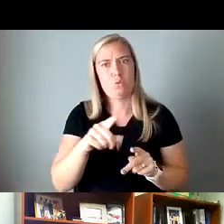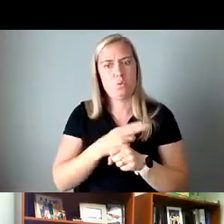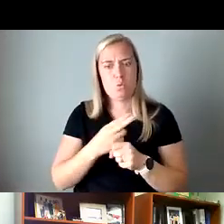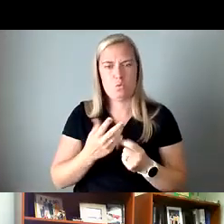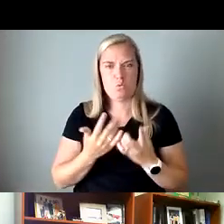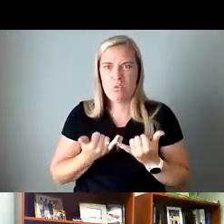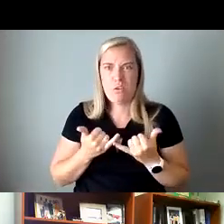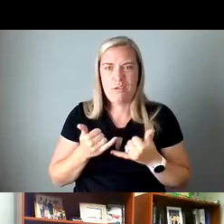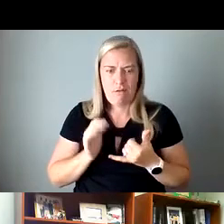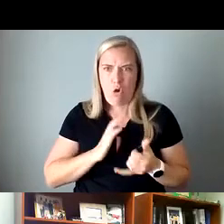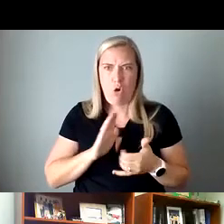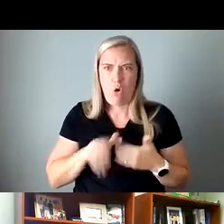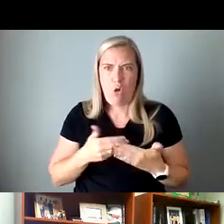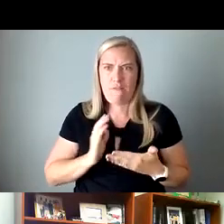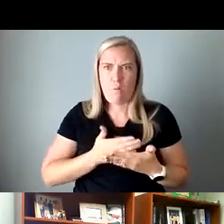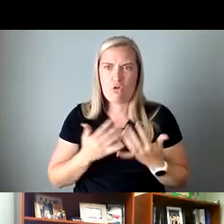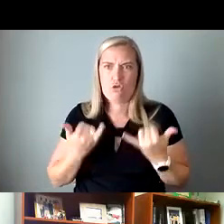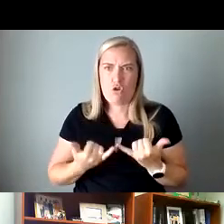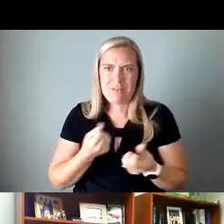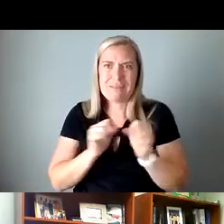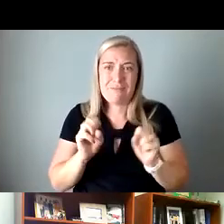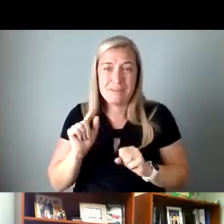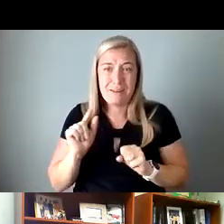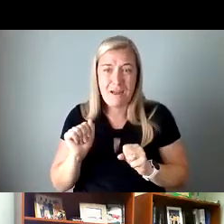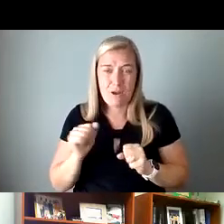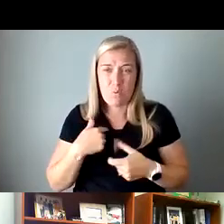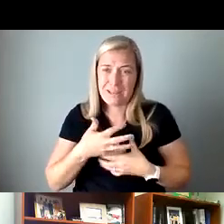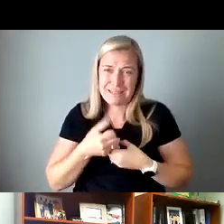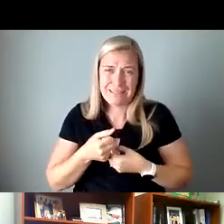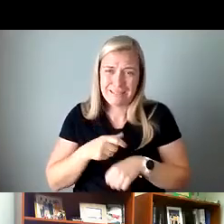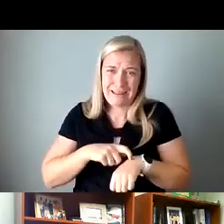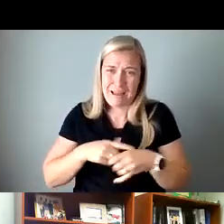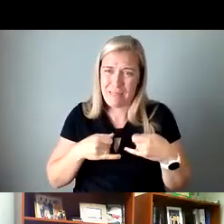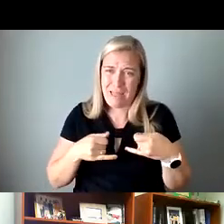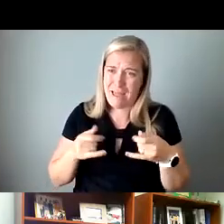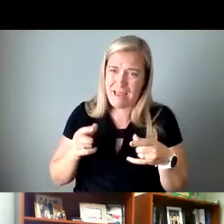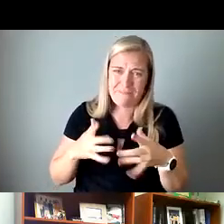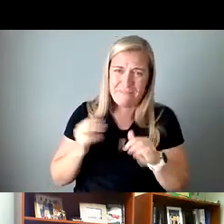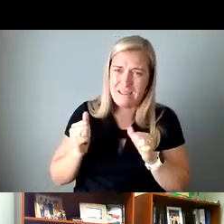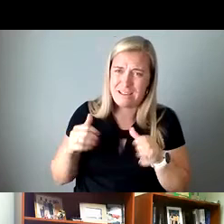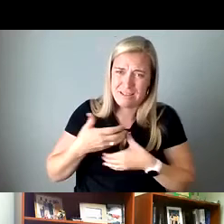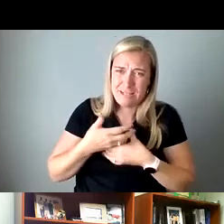compressed timeline. So that the FDA can review and give sort of a temporary authorization. While